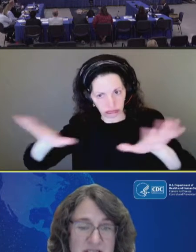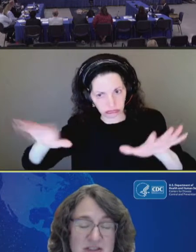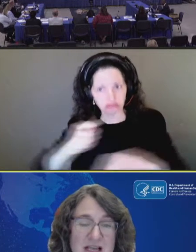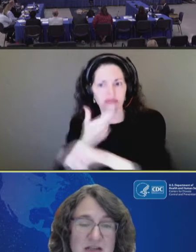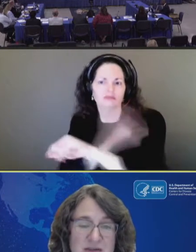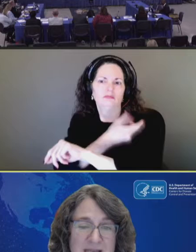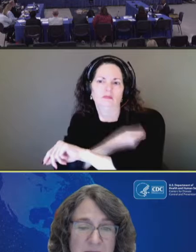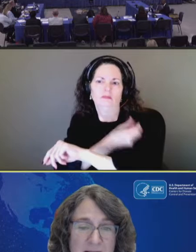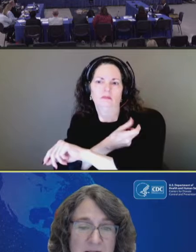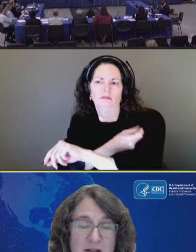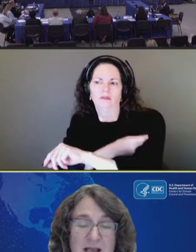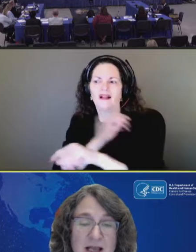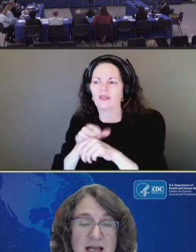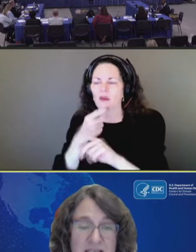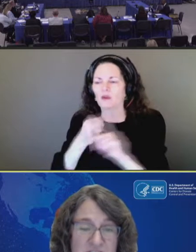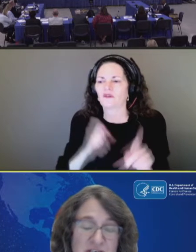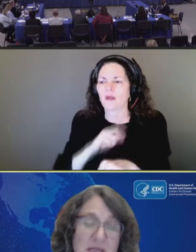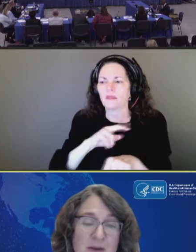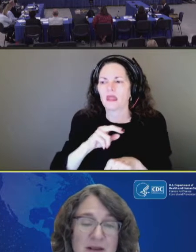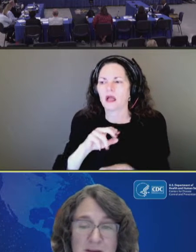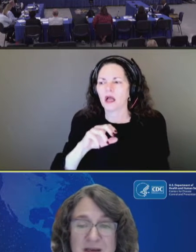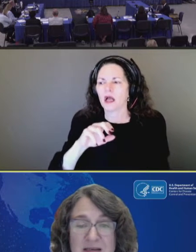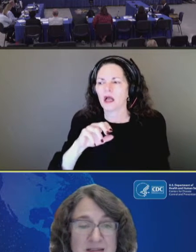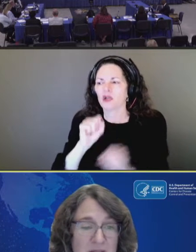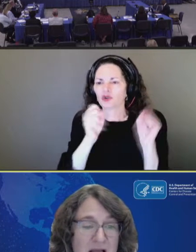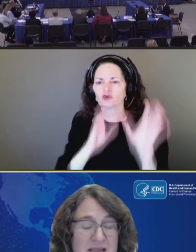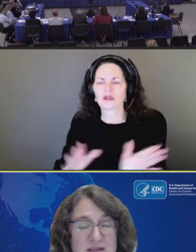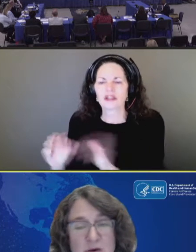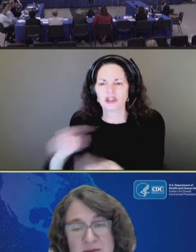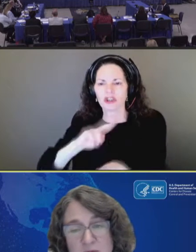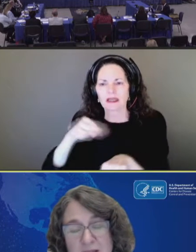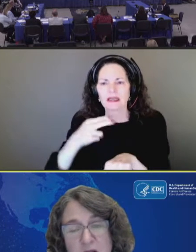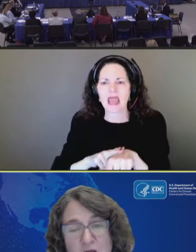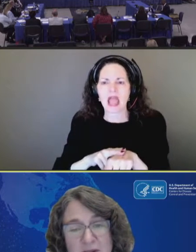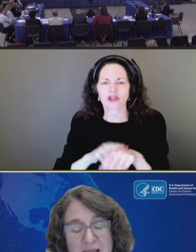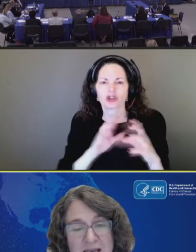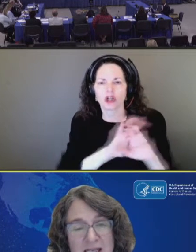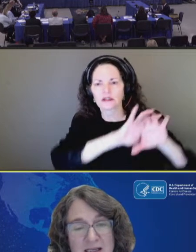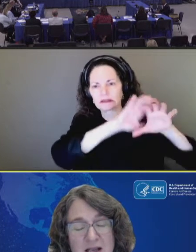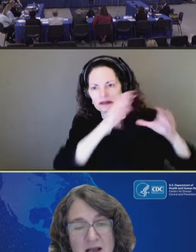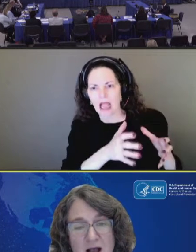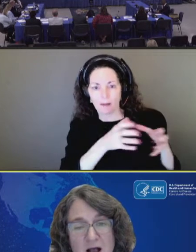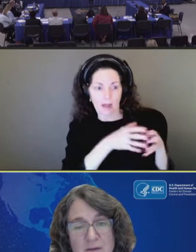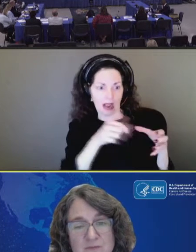strategic national stockpile, initially with a limited supply. So, it was a really complicated